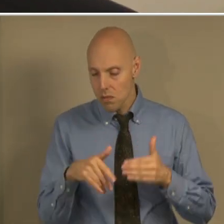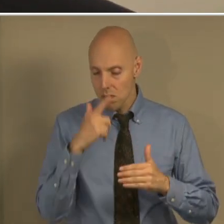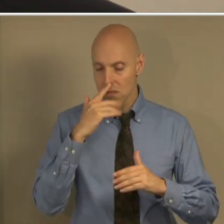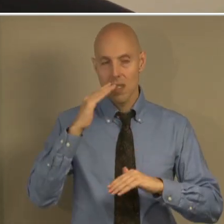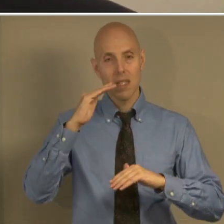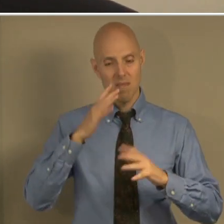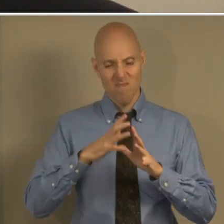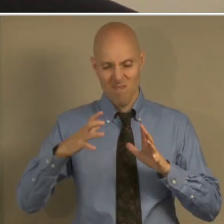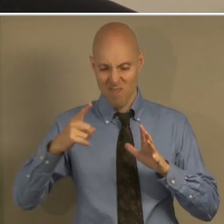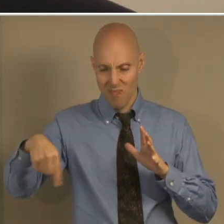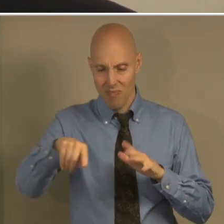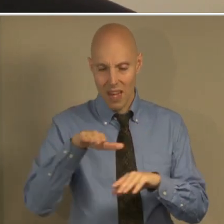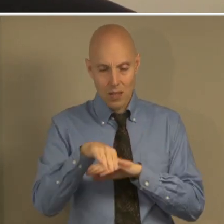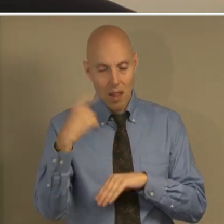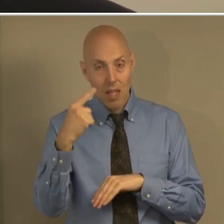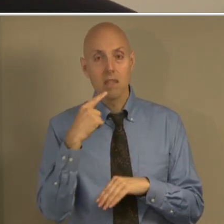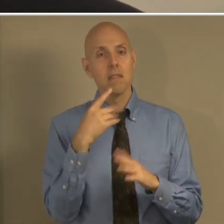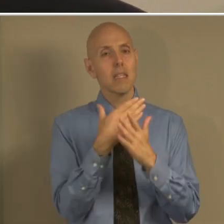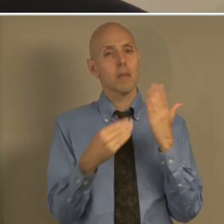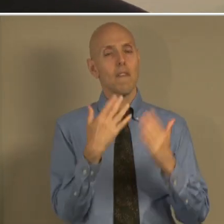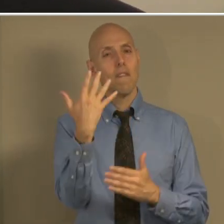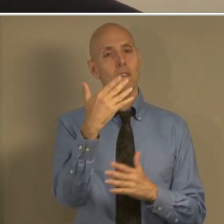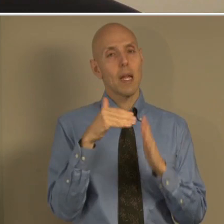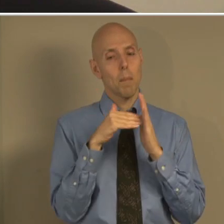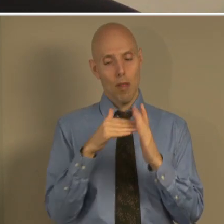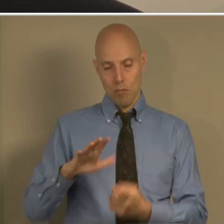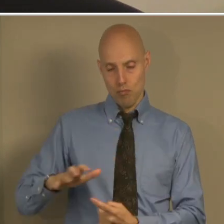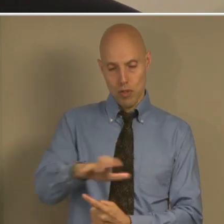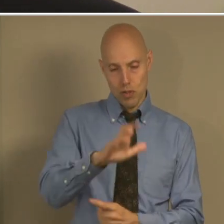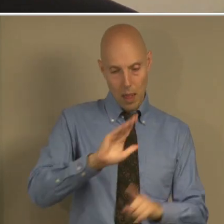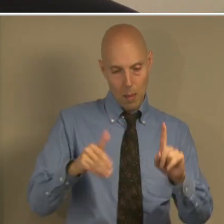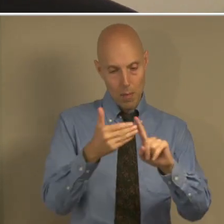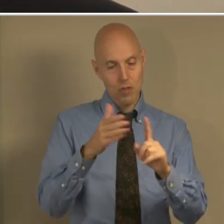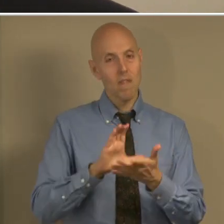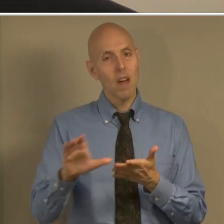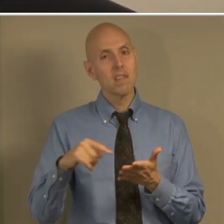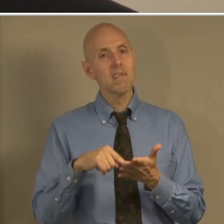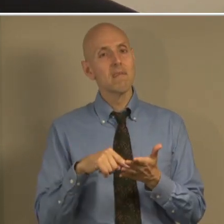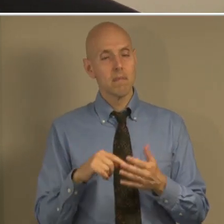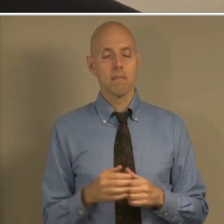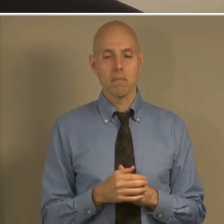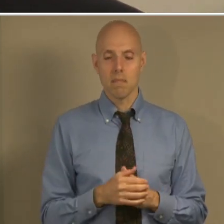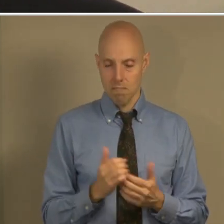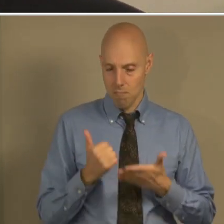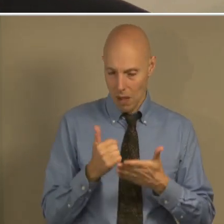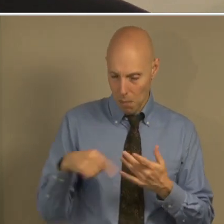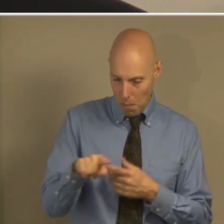So there'll be for example a 15-million-pound Regional Ambition Fund to support ambition outside London, helping the best,